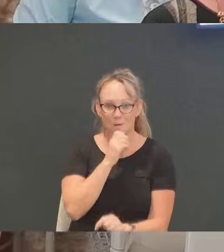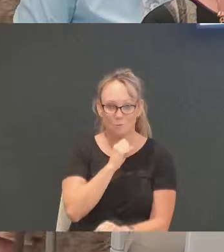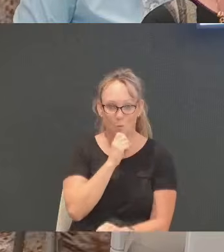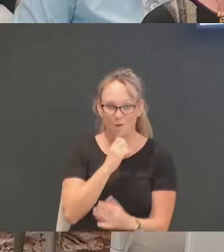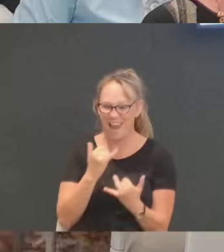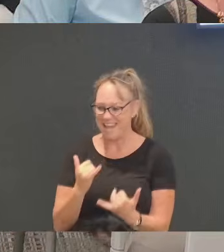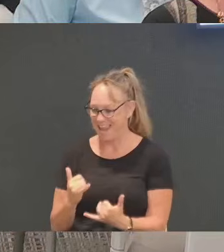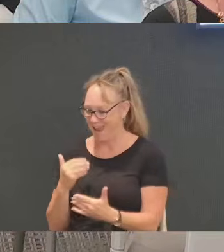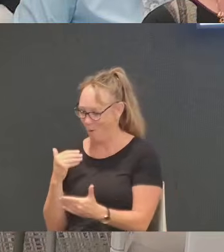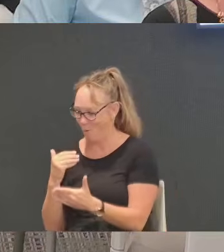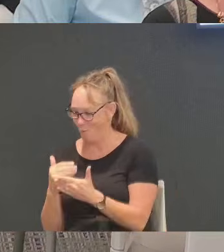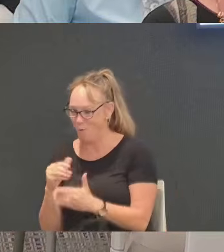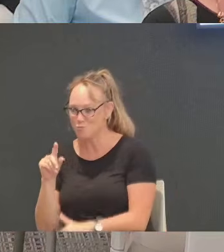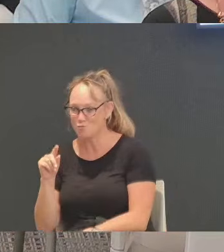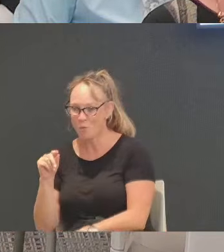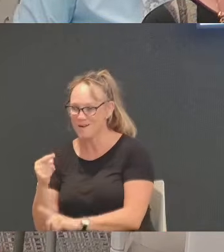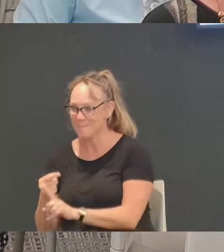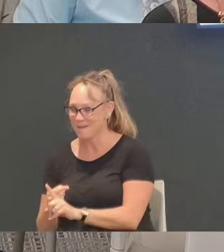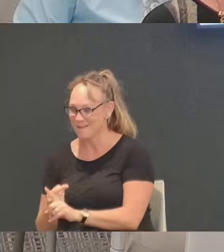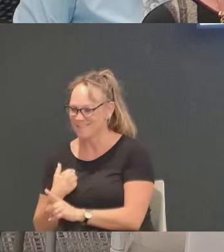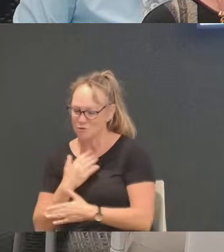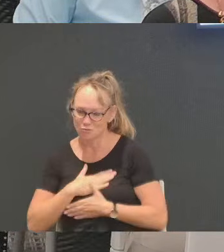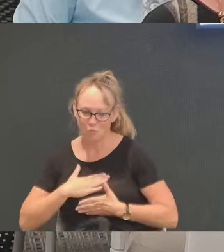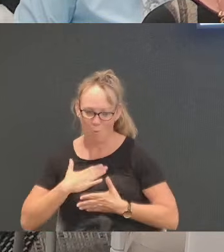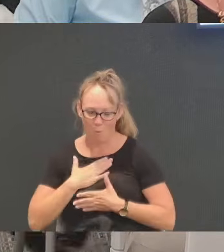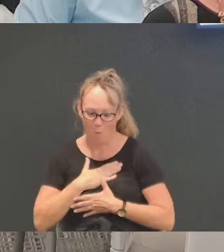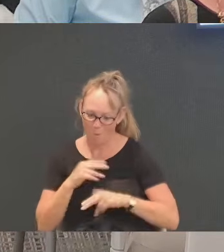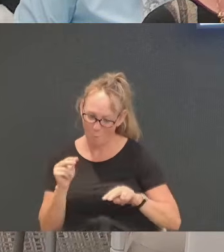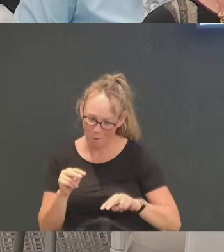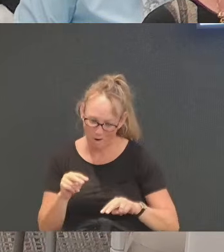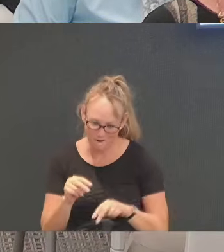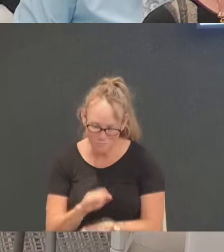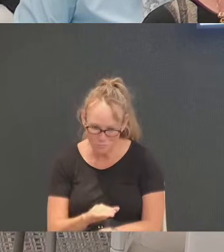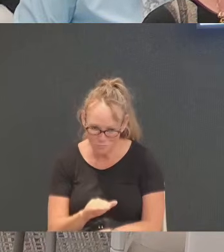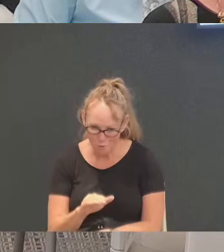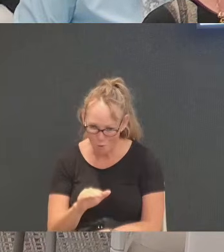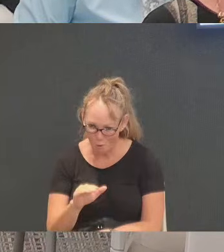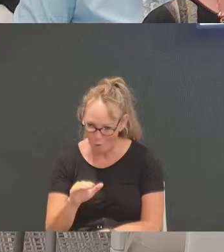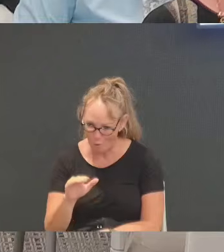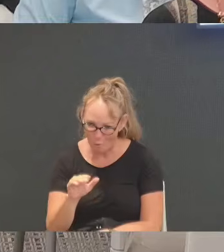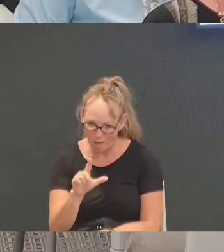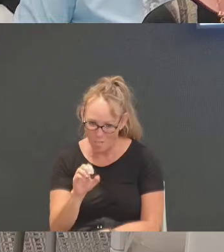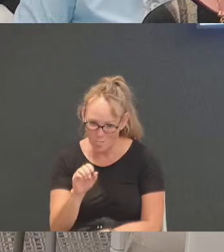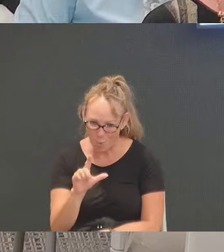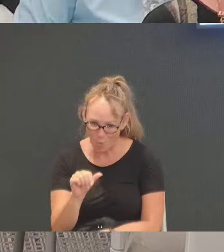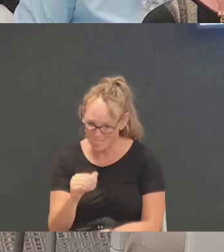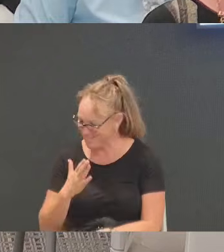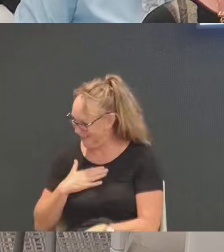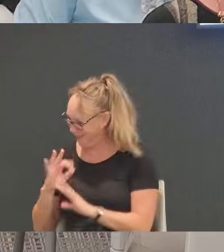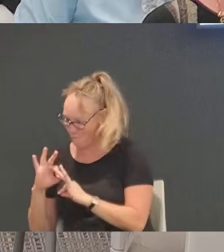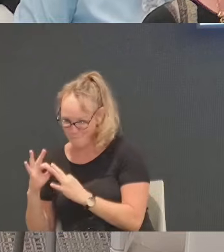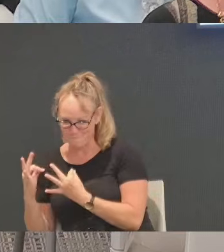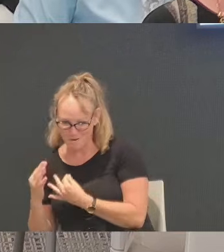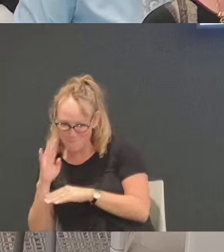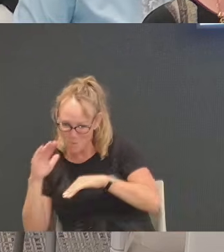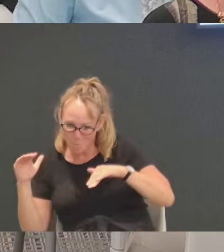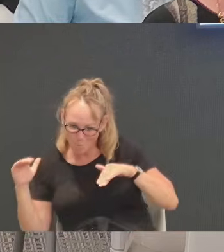her grow. Everyone loves Lola. Our life is all about her and we wouldn't have it any other way.